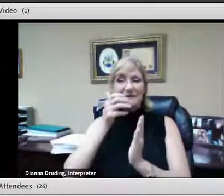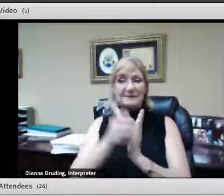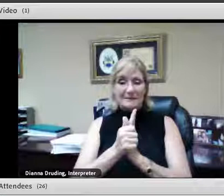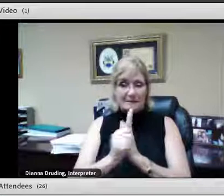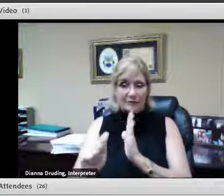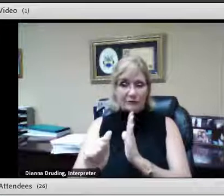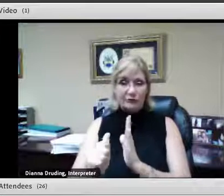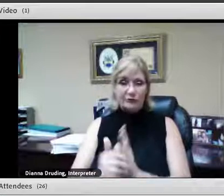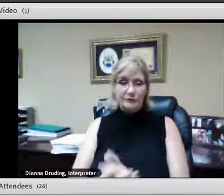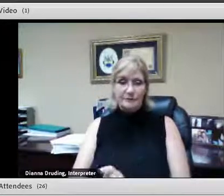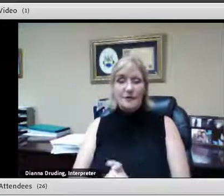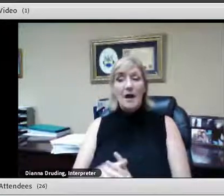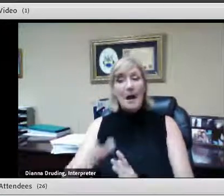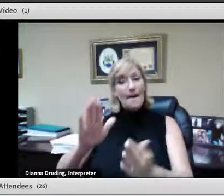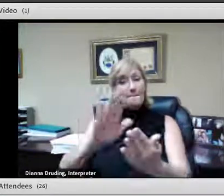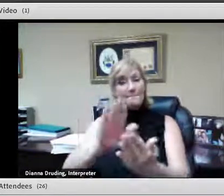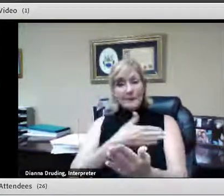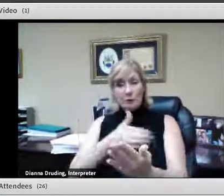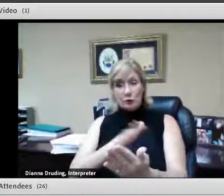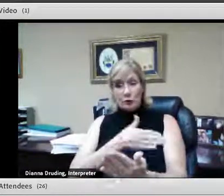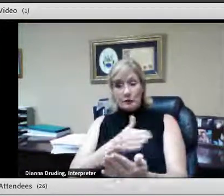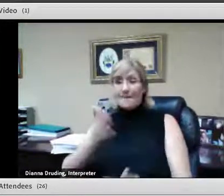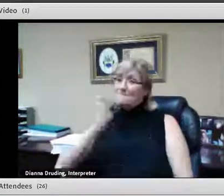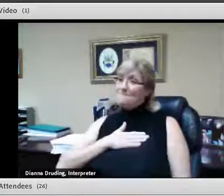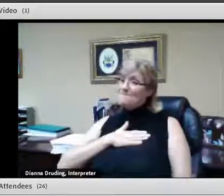My turn! Art games.